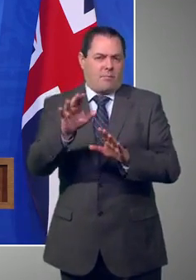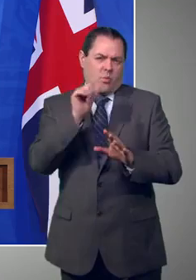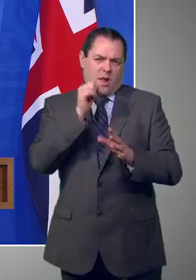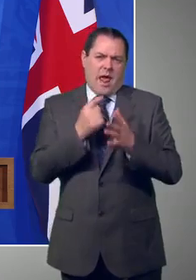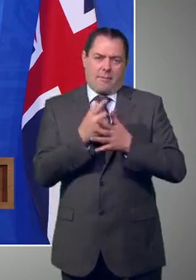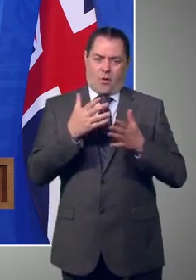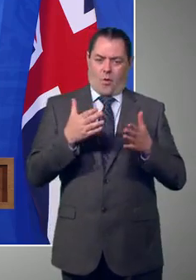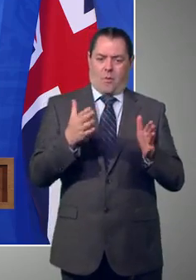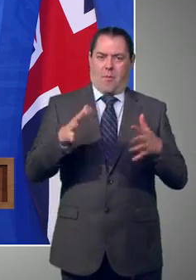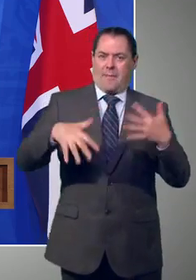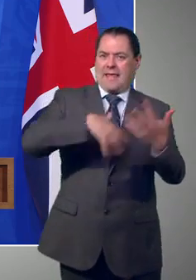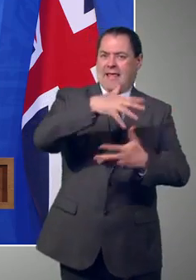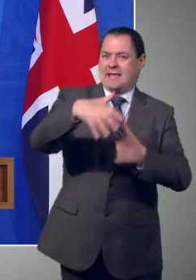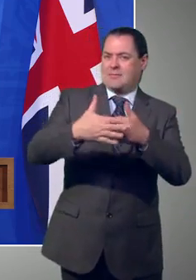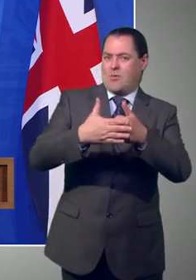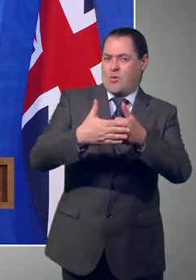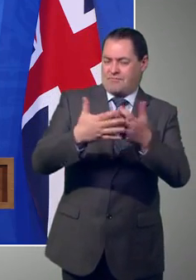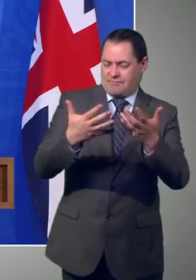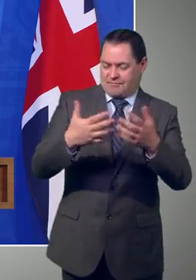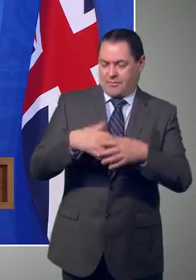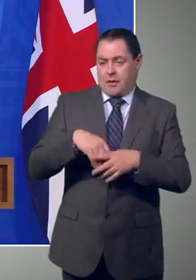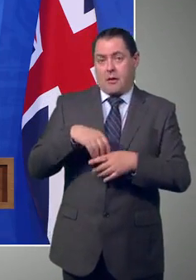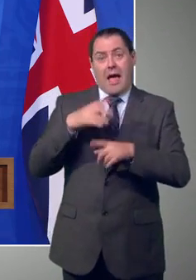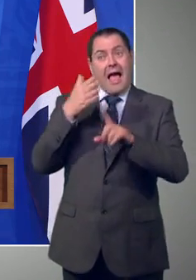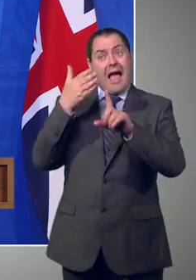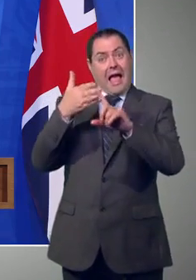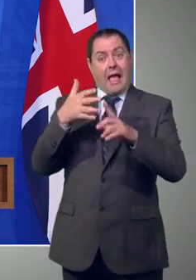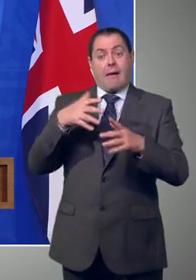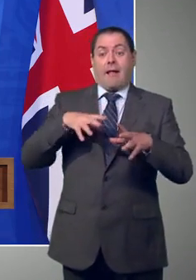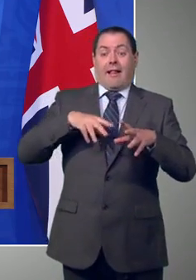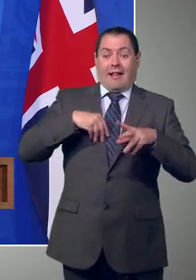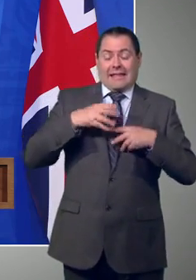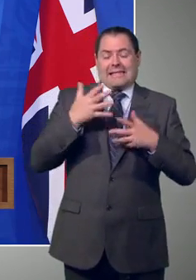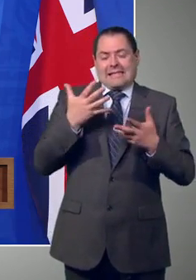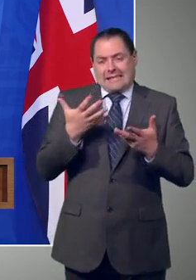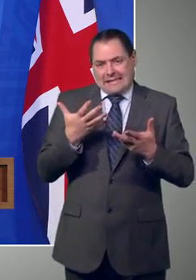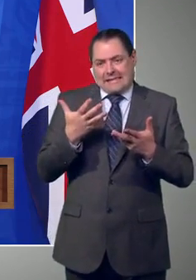hospitalizations and deaths so